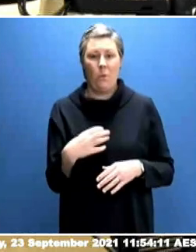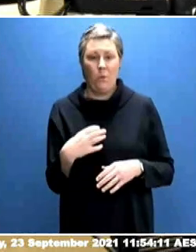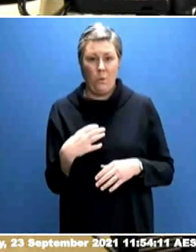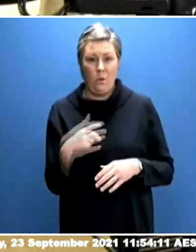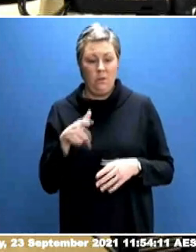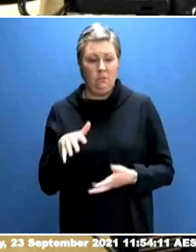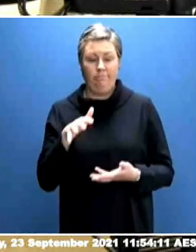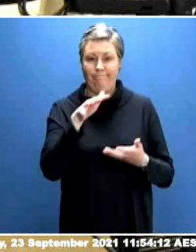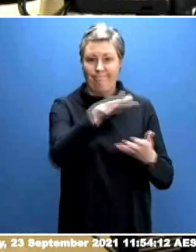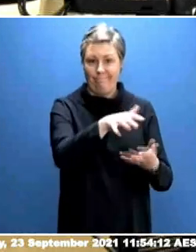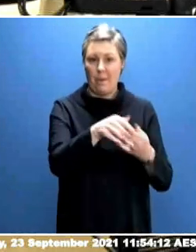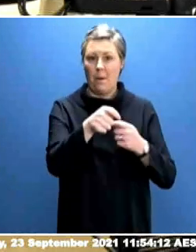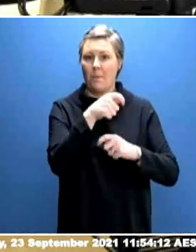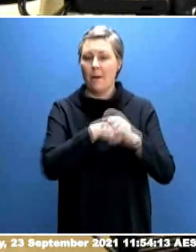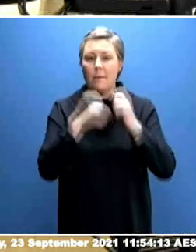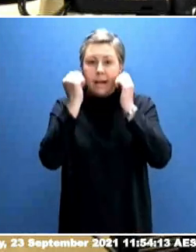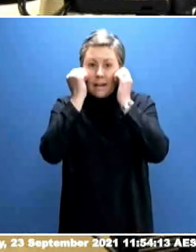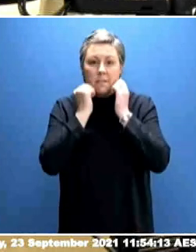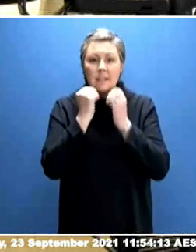I tender those documents as well and ask they be given